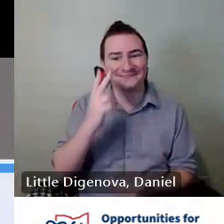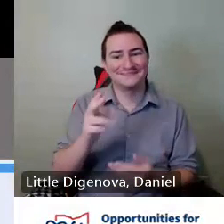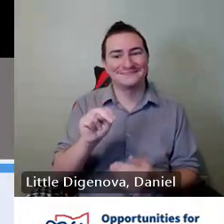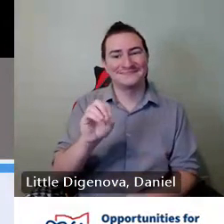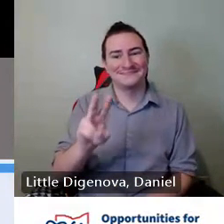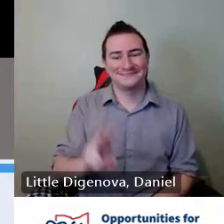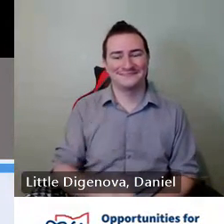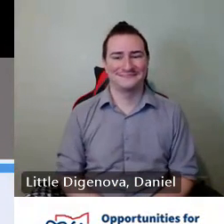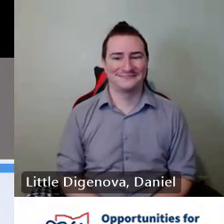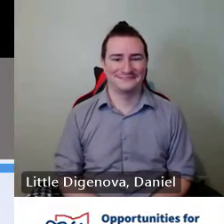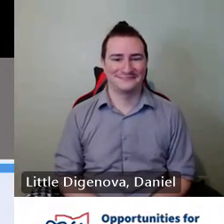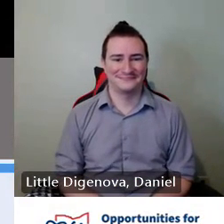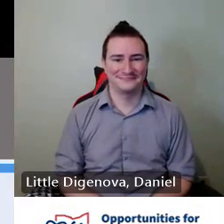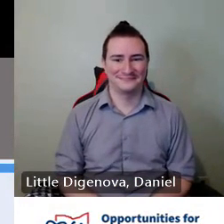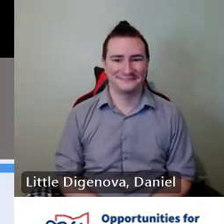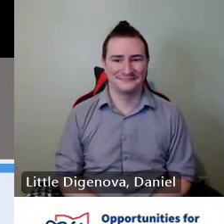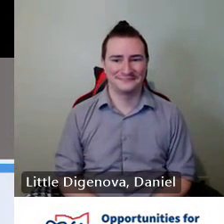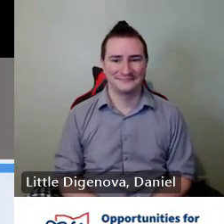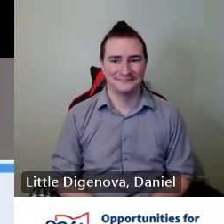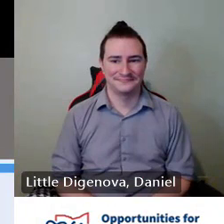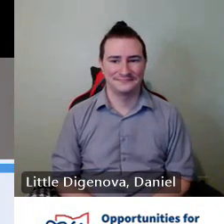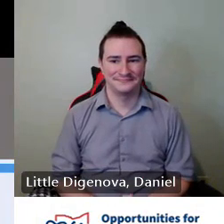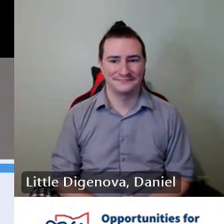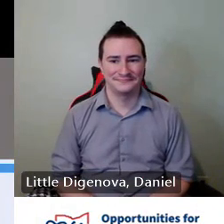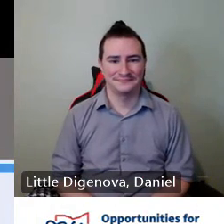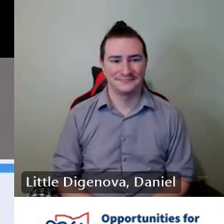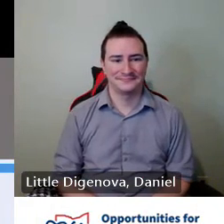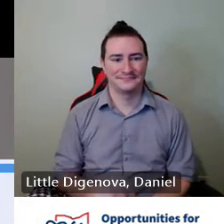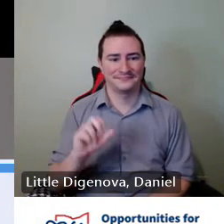Julie: Thank you, Shelly. Julie: So, Julia, do you want to start with the final two pre-submitted